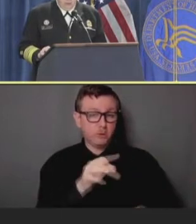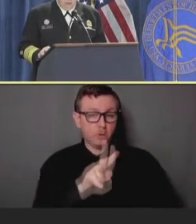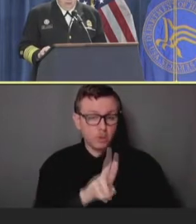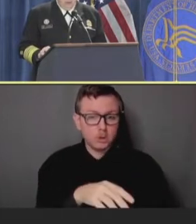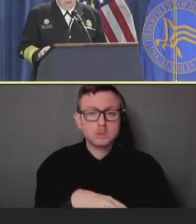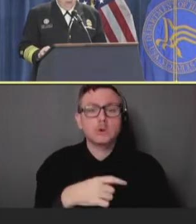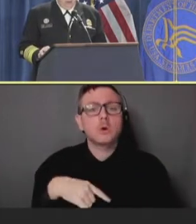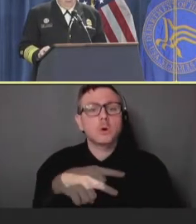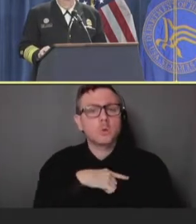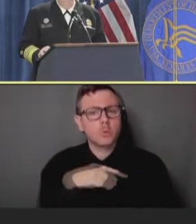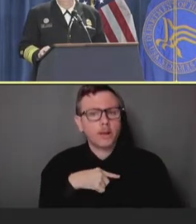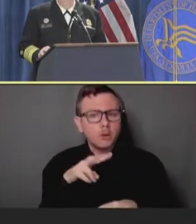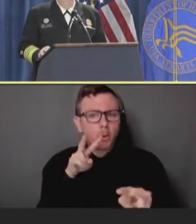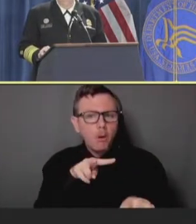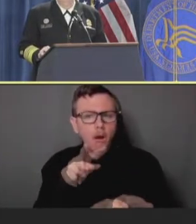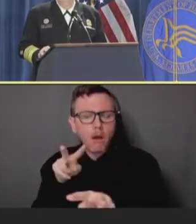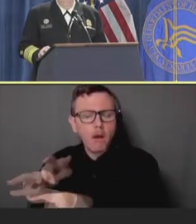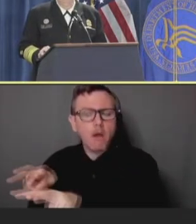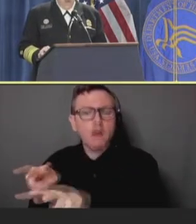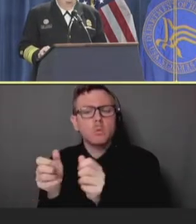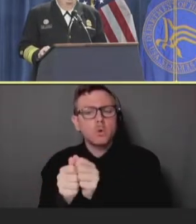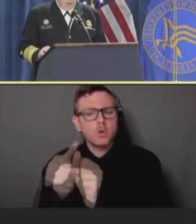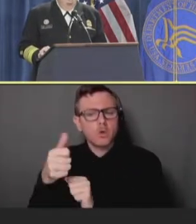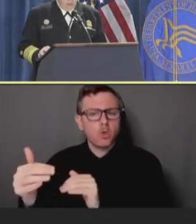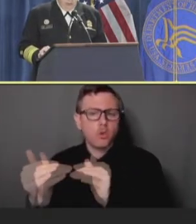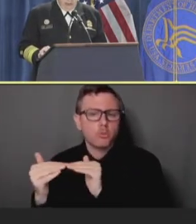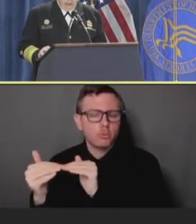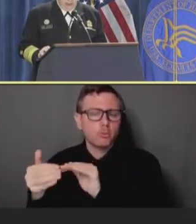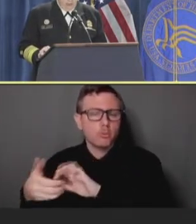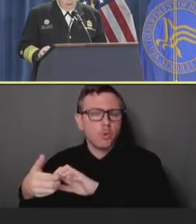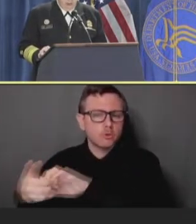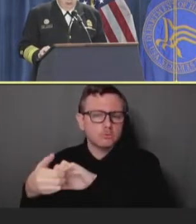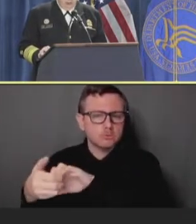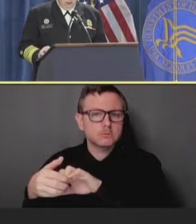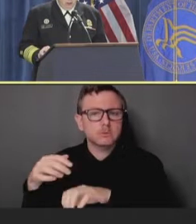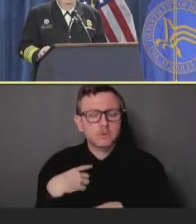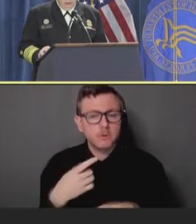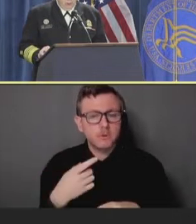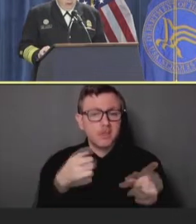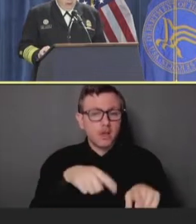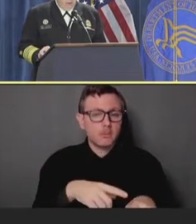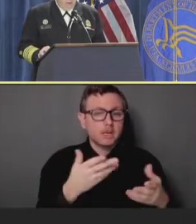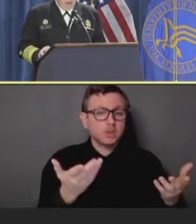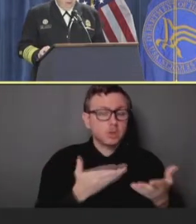virus, both those that circulate in humans and animals to know what and where the viruses